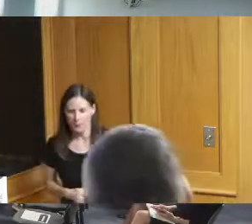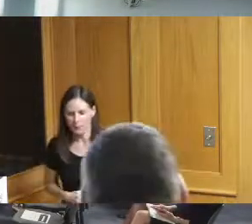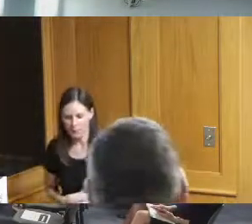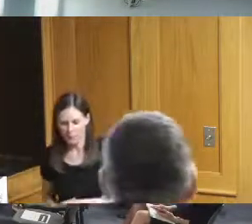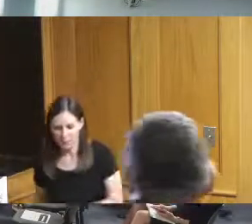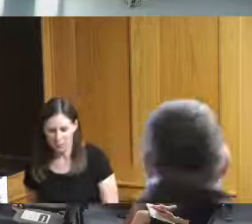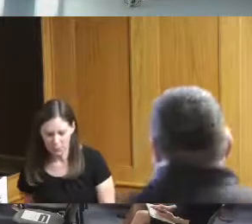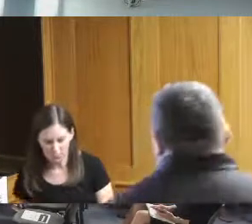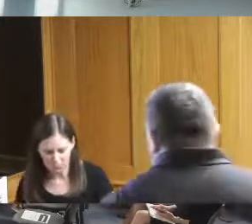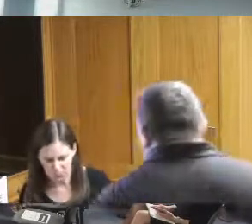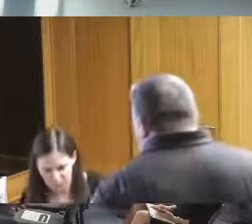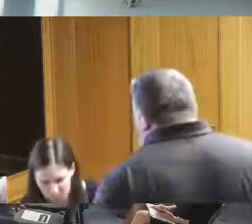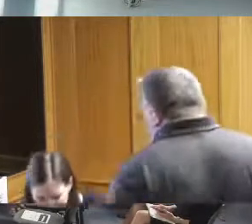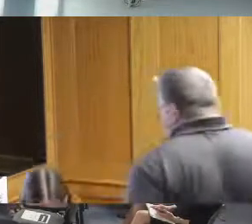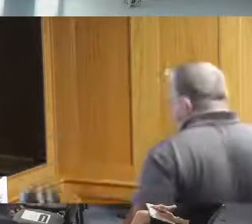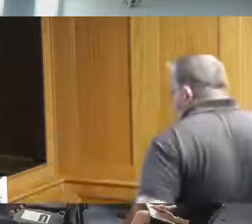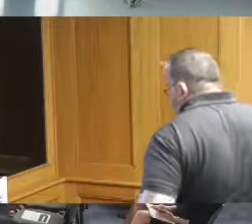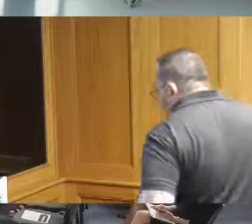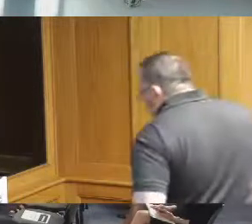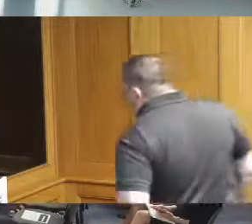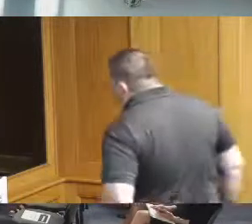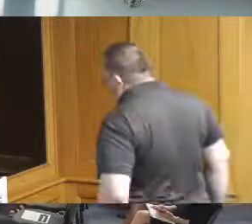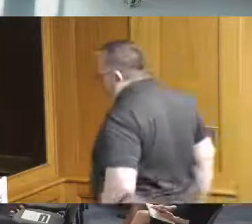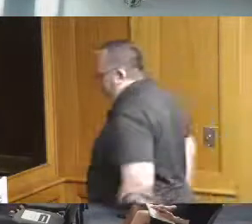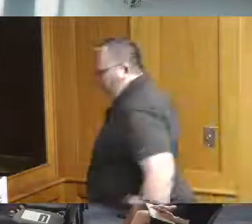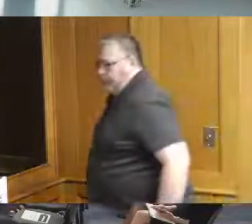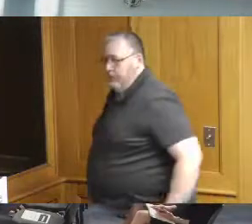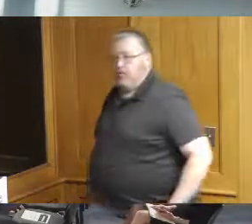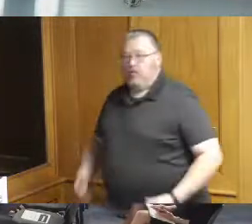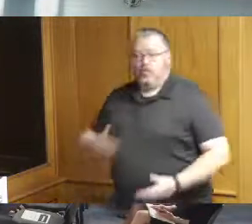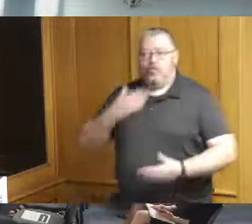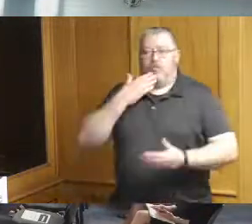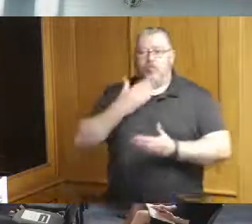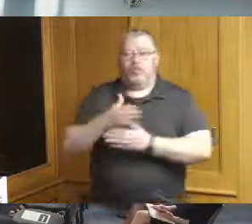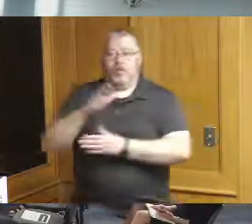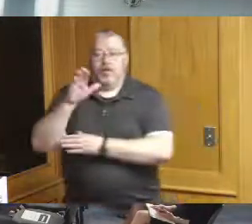um Madam President uh County Commissioners thank you for um uh inviting me here to talk